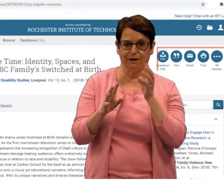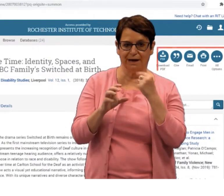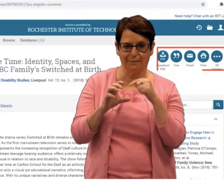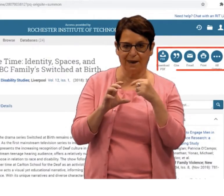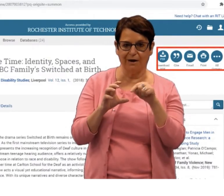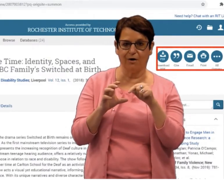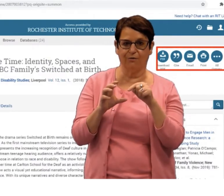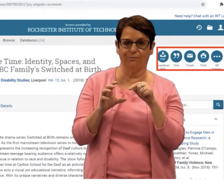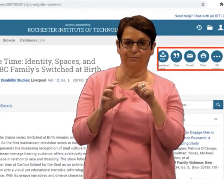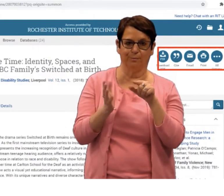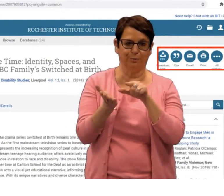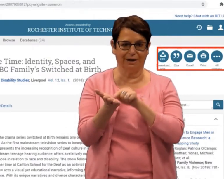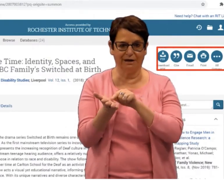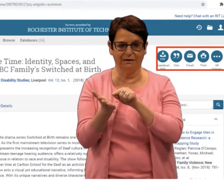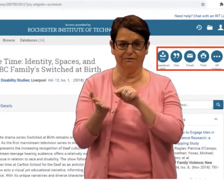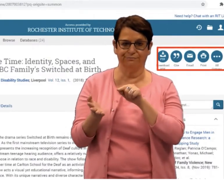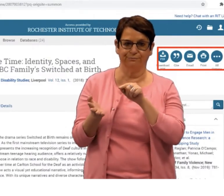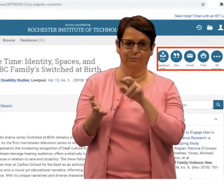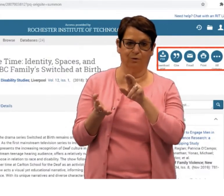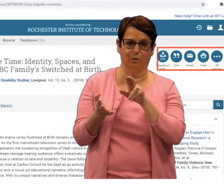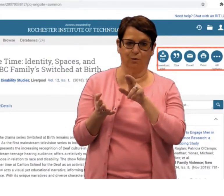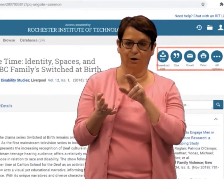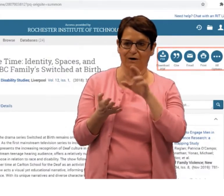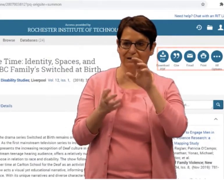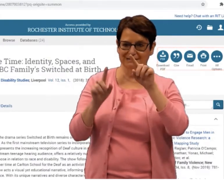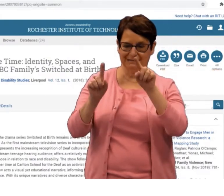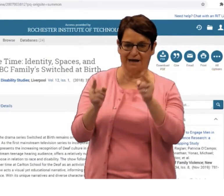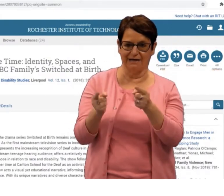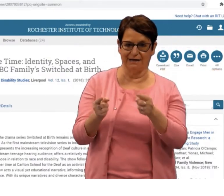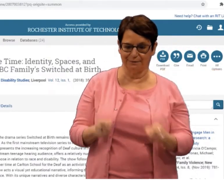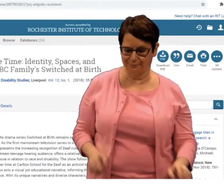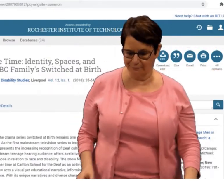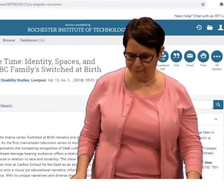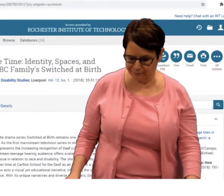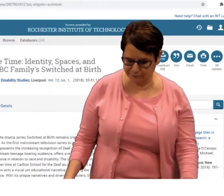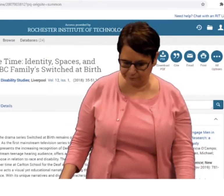You can download, email, print, or cite it.